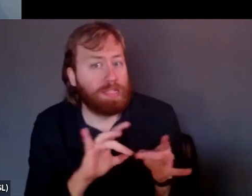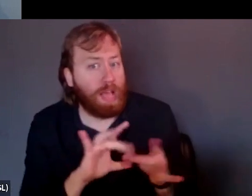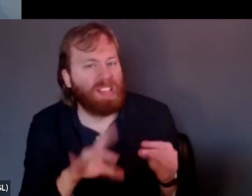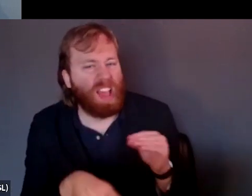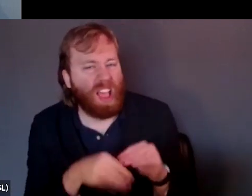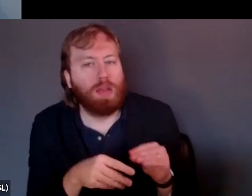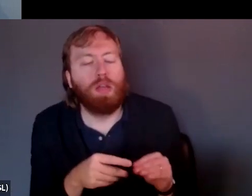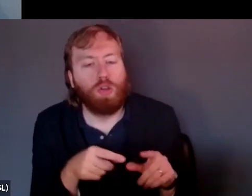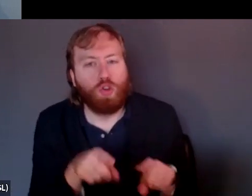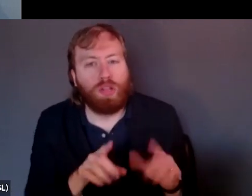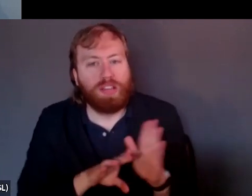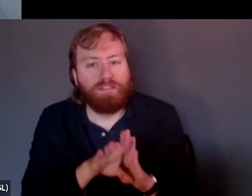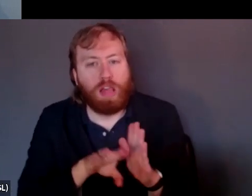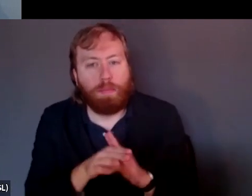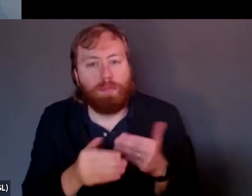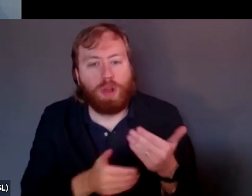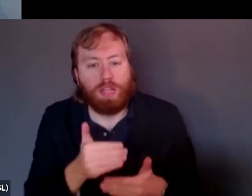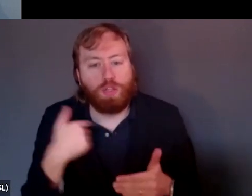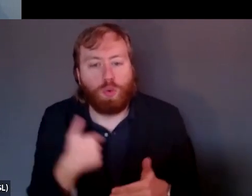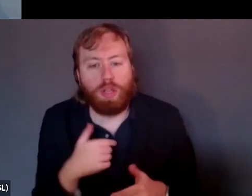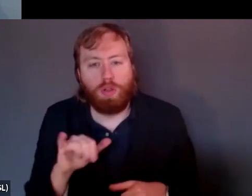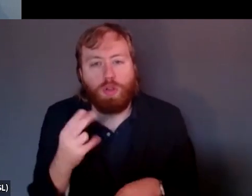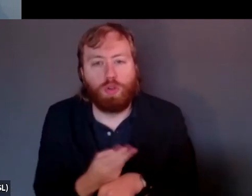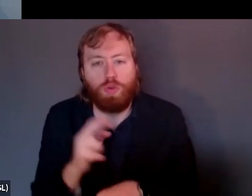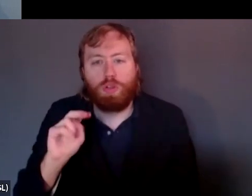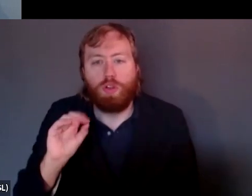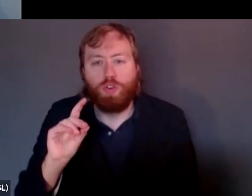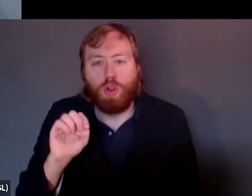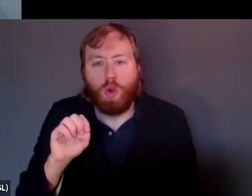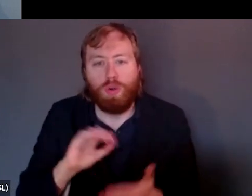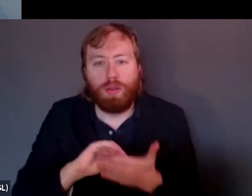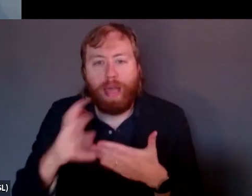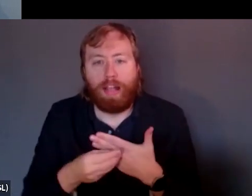we also use a node package called Pali CI, Continuous Integration,